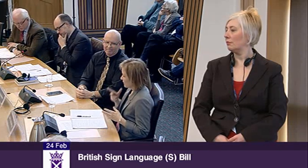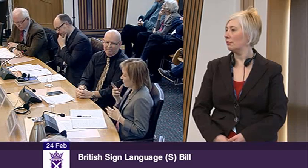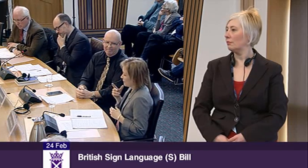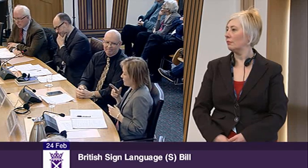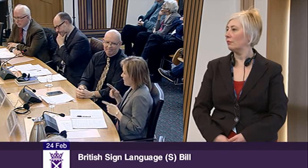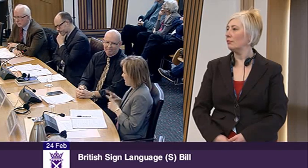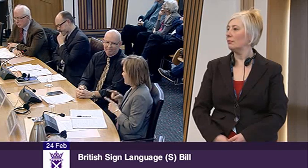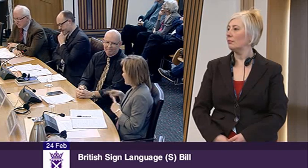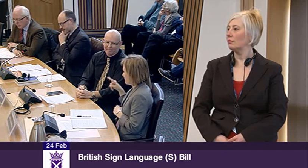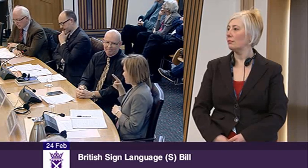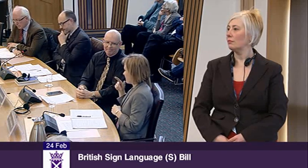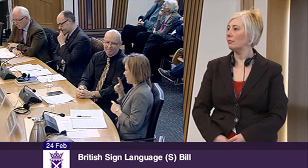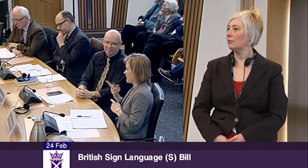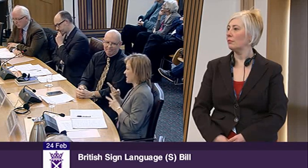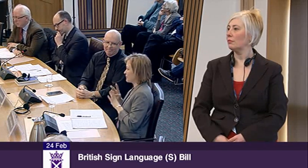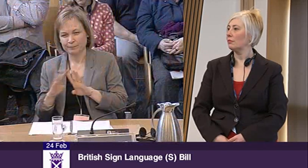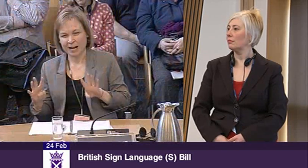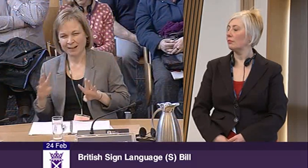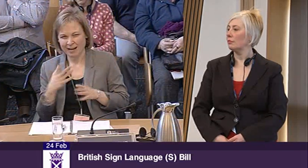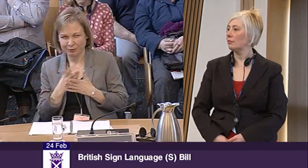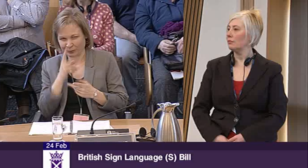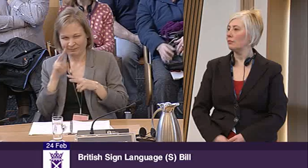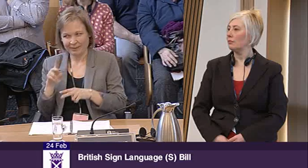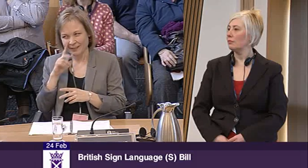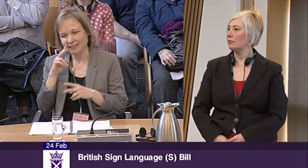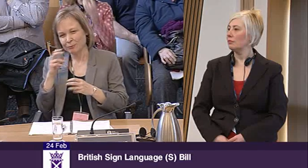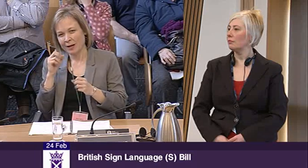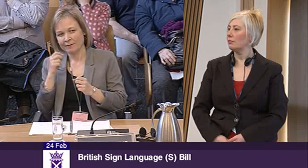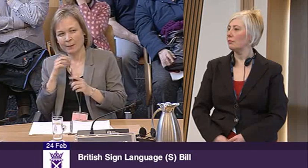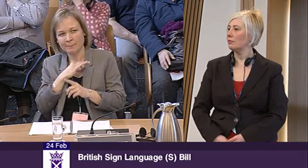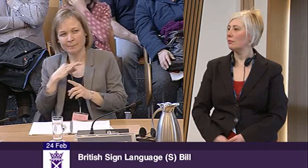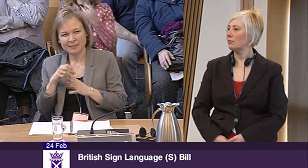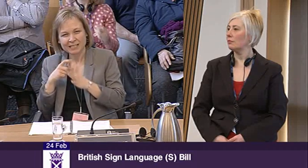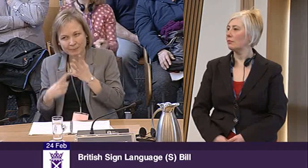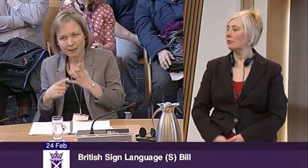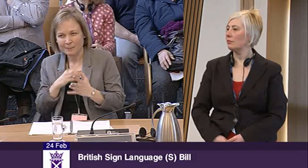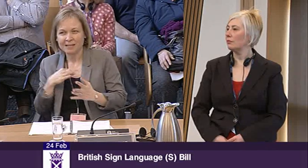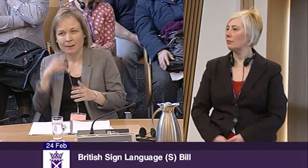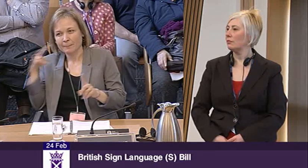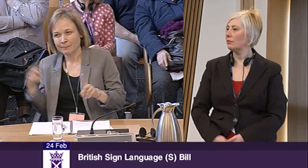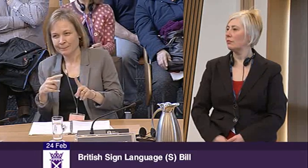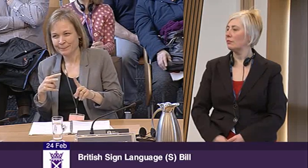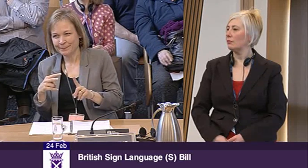to represent SASLI. The second panel seemed to look at BSL as a disability issue. We want